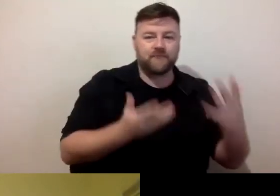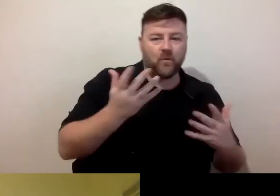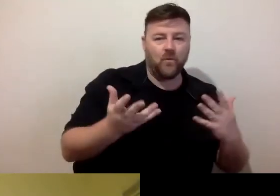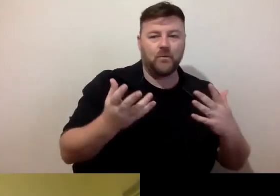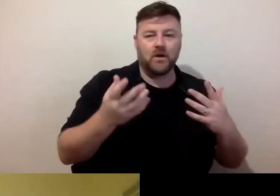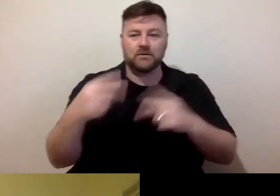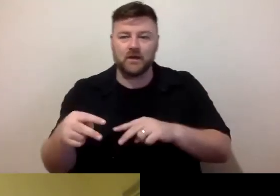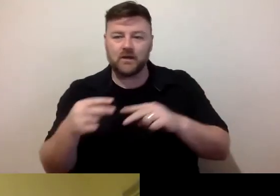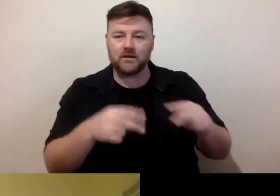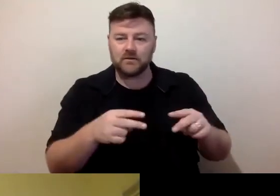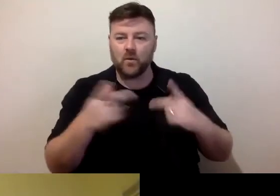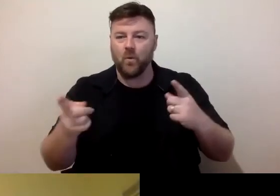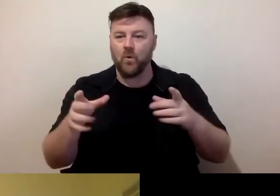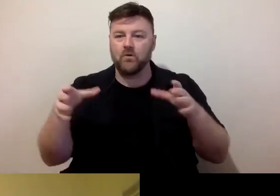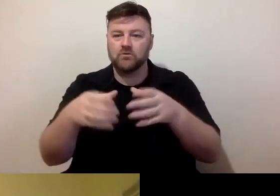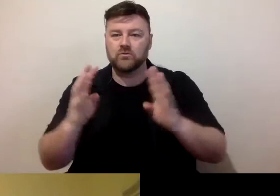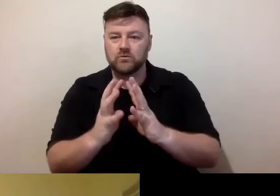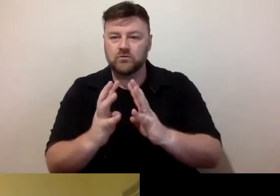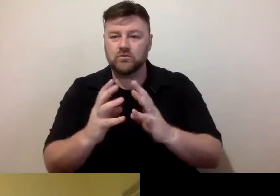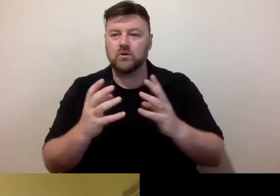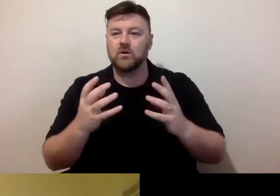a performer, or a grip, like on a set, or, "I'll just hold this thing"